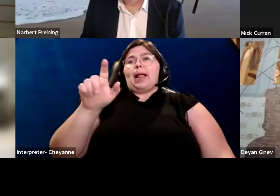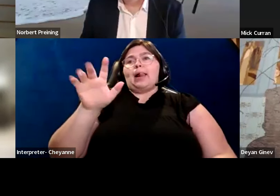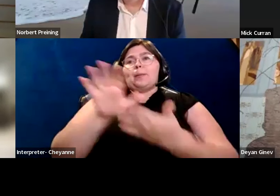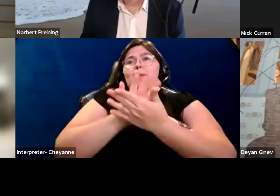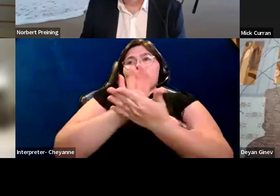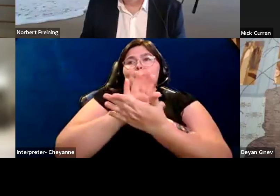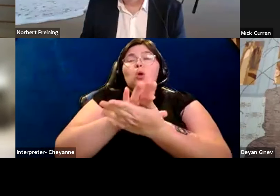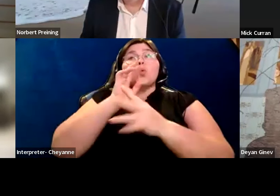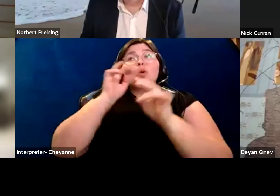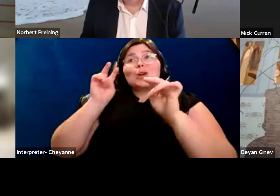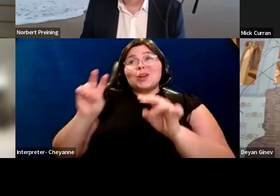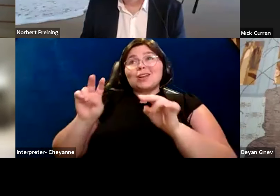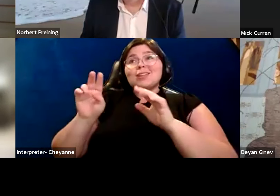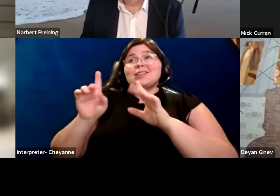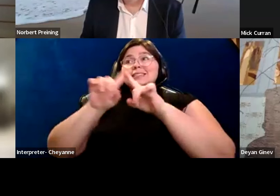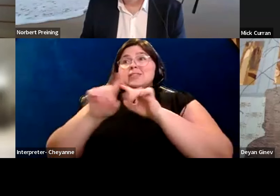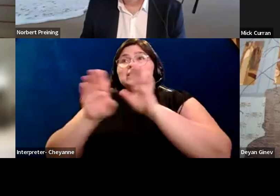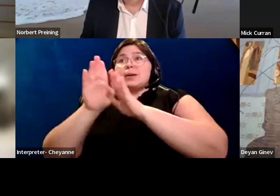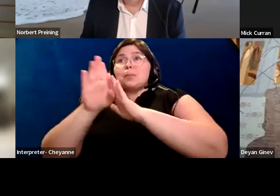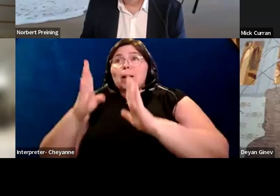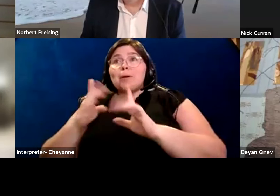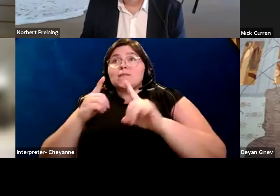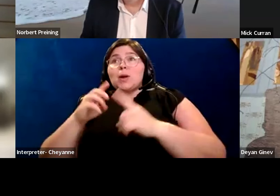from Meta, from the NVDA screen reader,